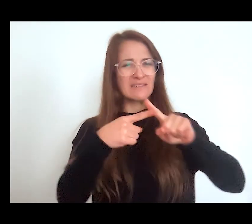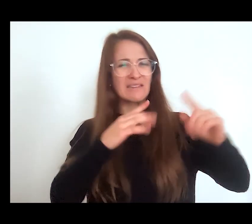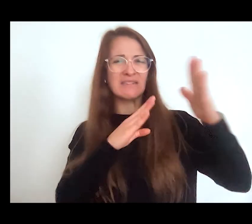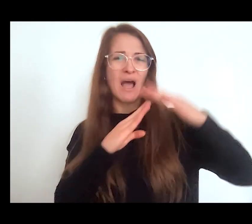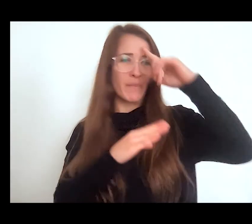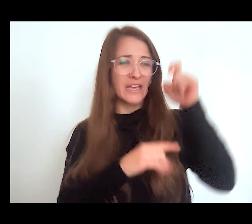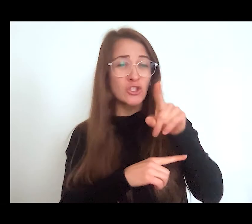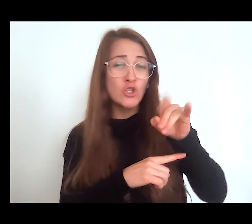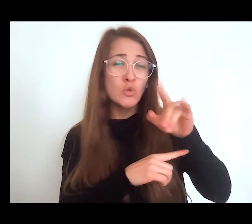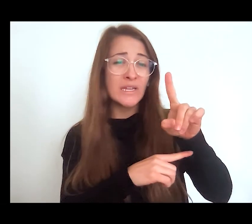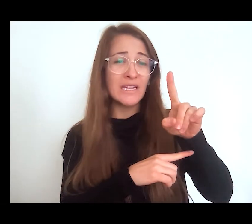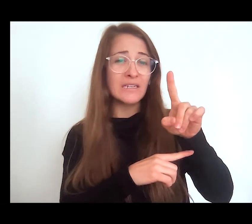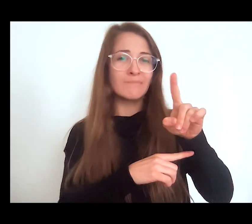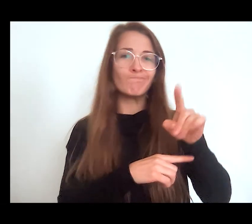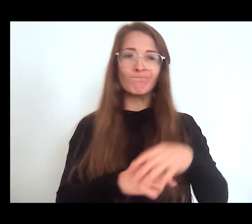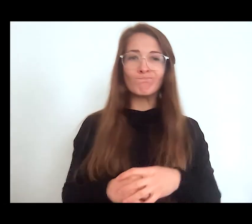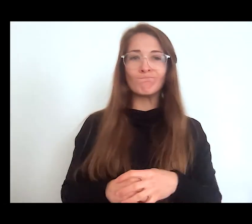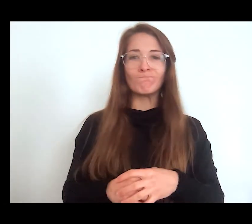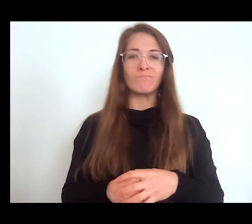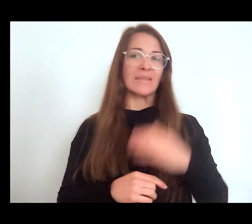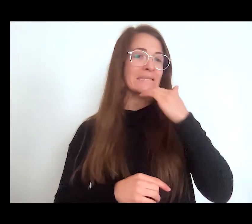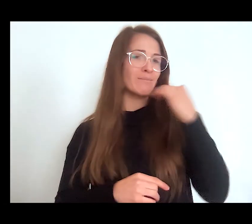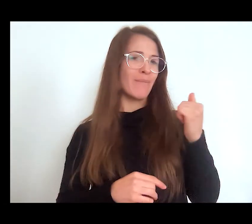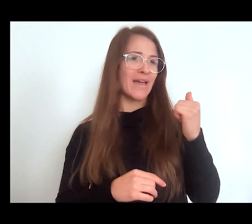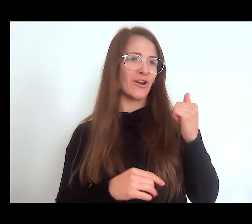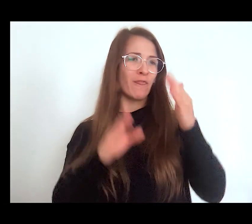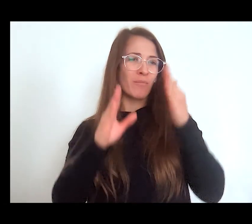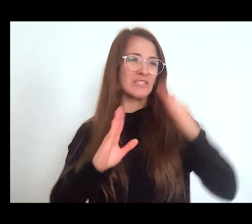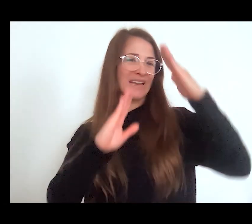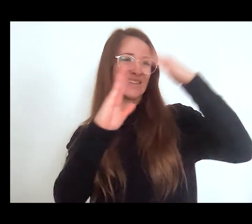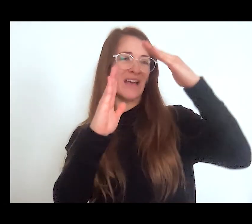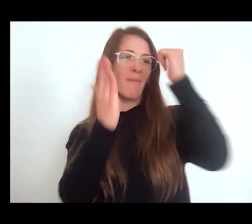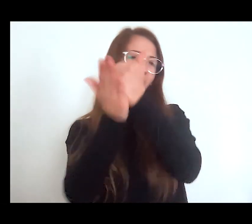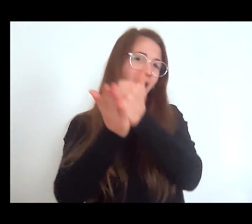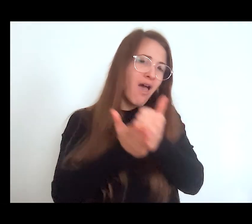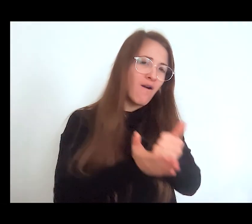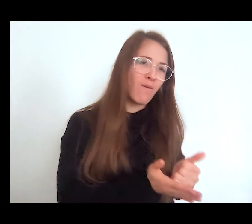EVERYONE CLIMB THE STAIRS THAT YOU HAVE HAD TO CLIMB, YOU KNOW, IT IS BETTER TO BE THE PERSON TO